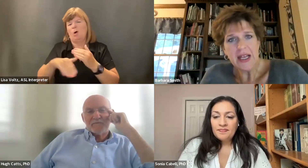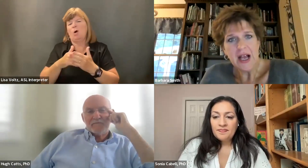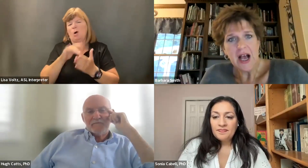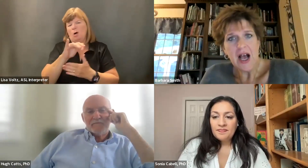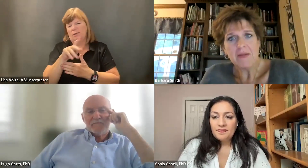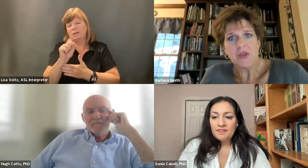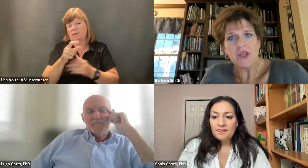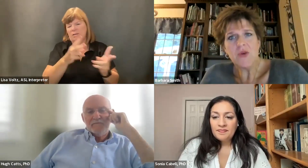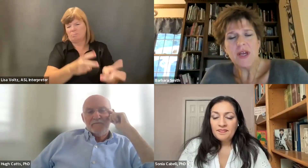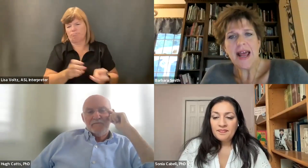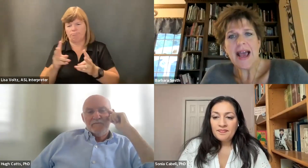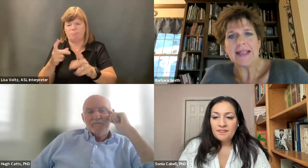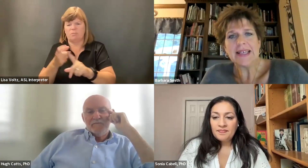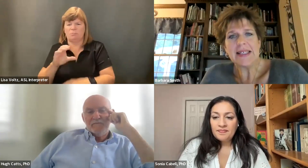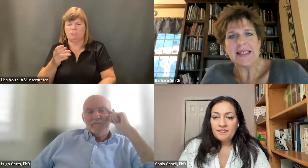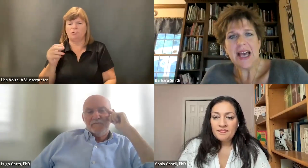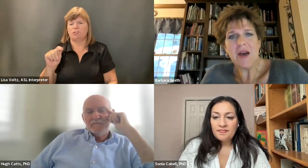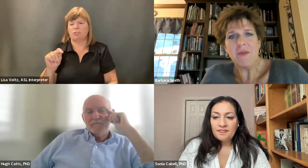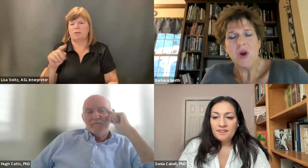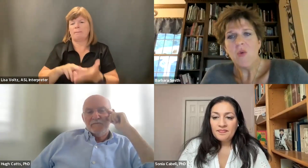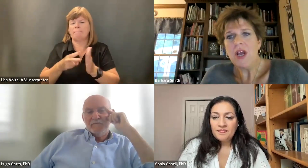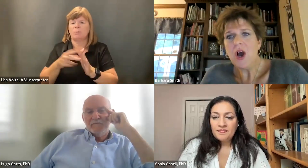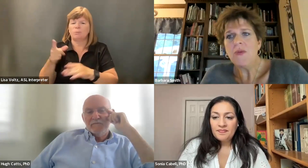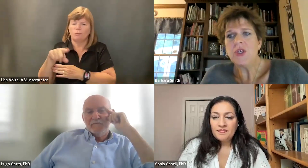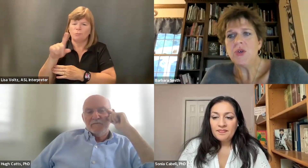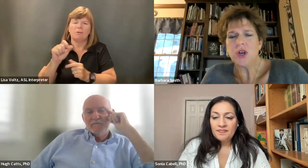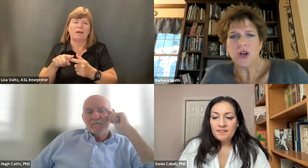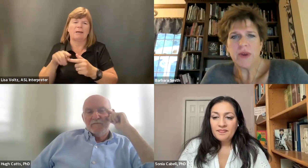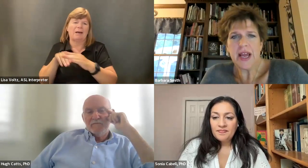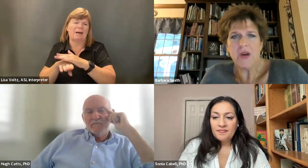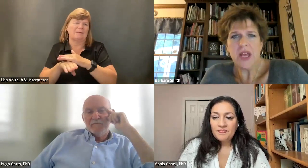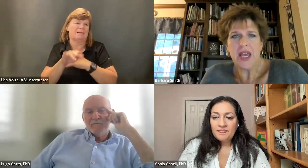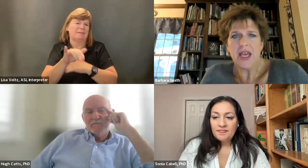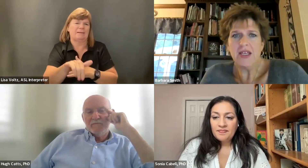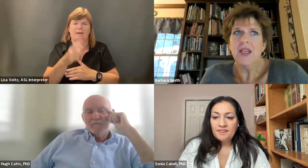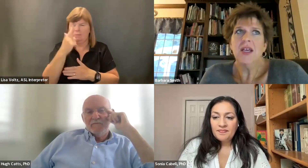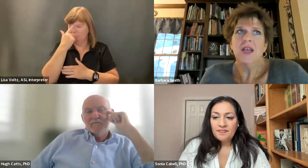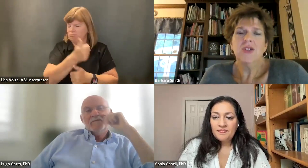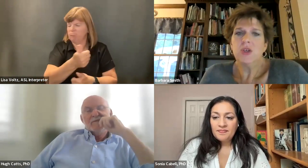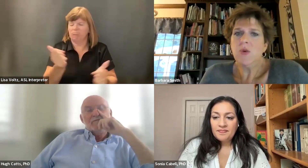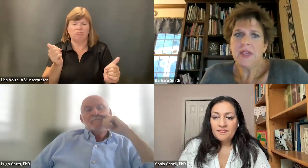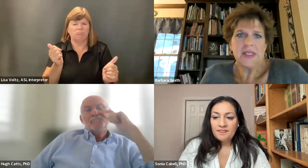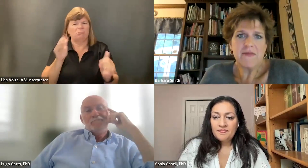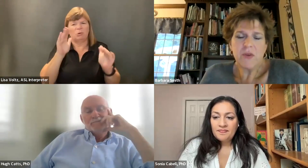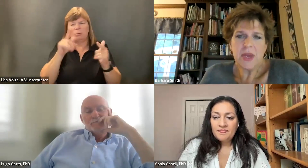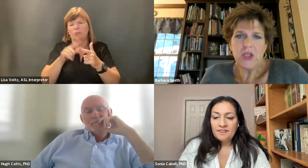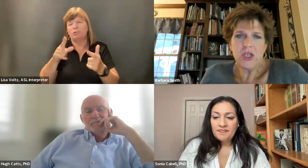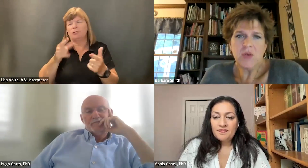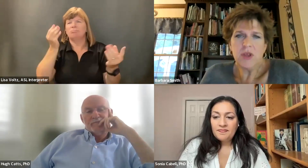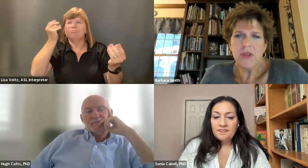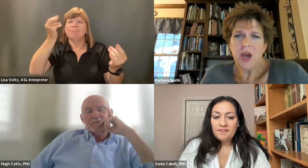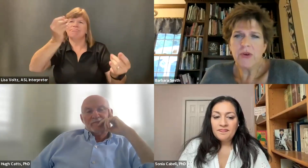so that you can access them we hope that you turn around and chew on this information with